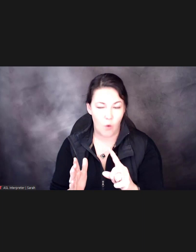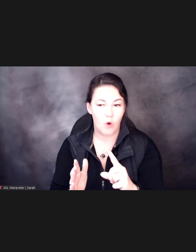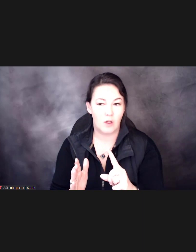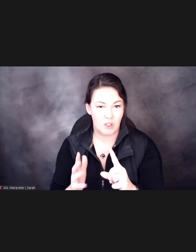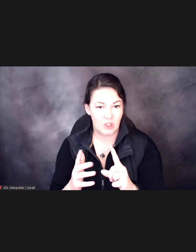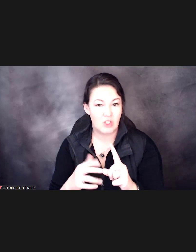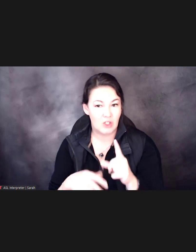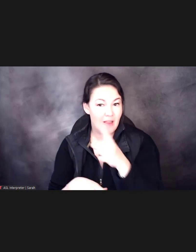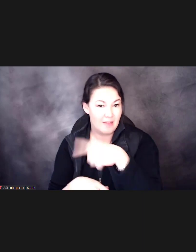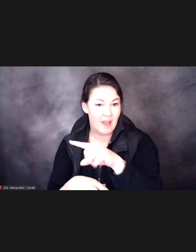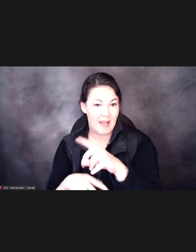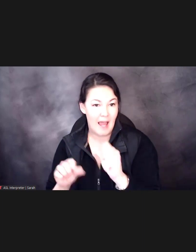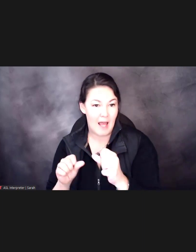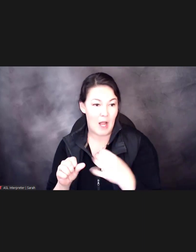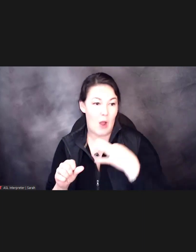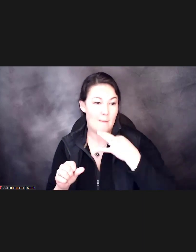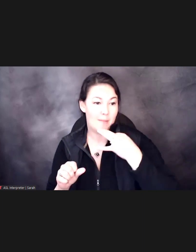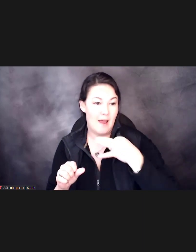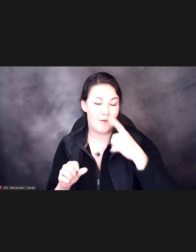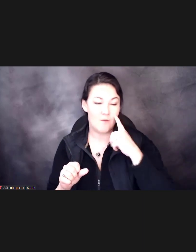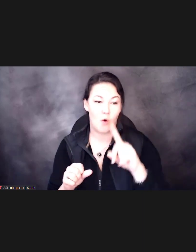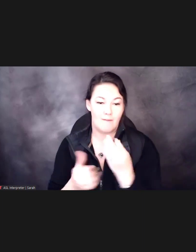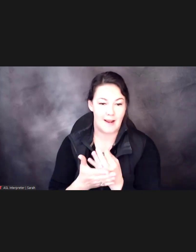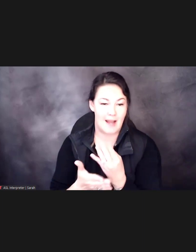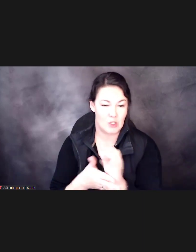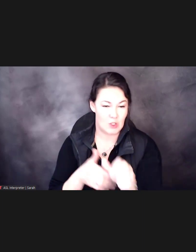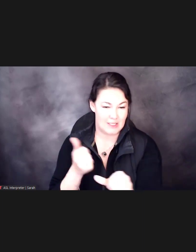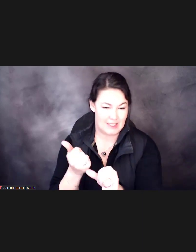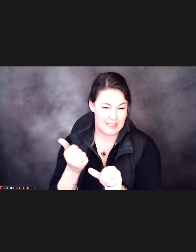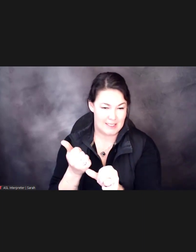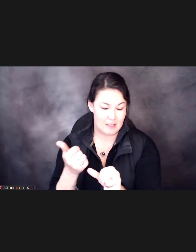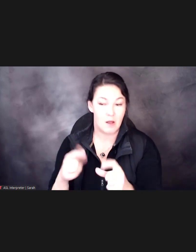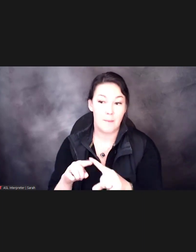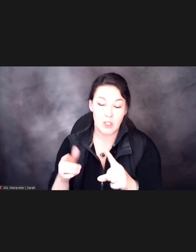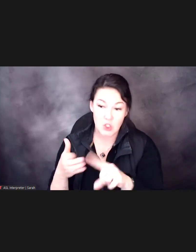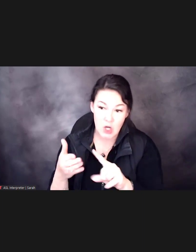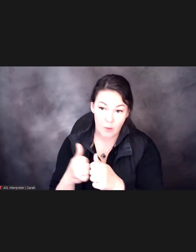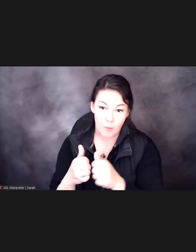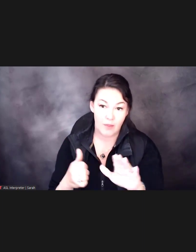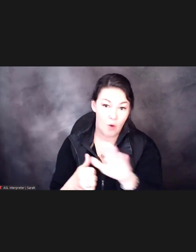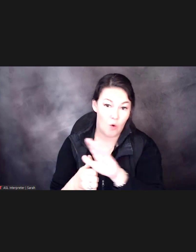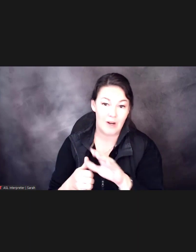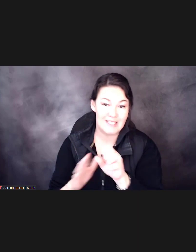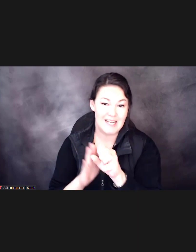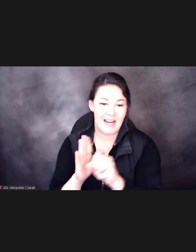for financial assistance with that, but I would double-check with your